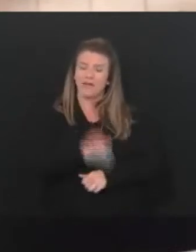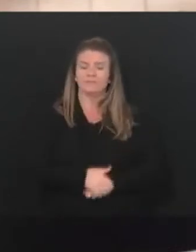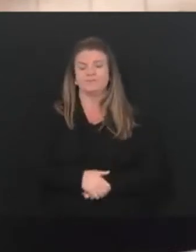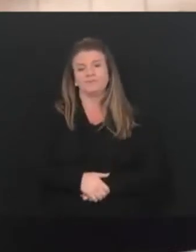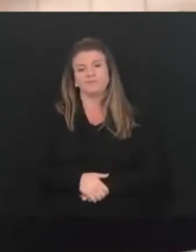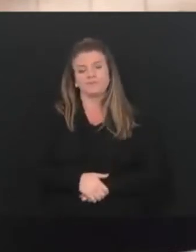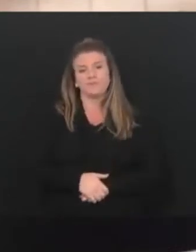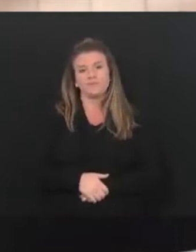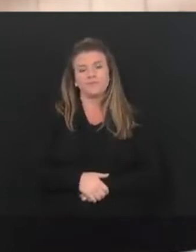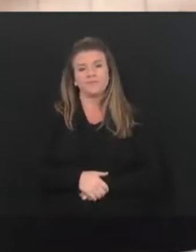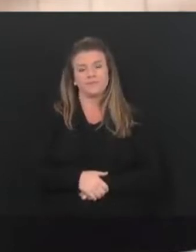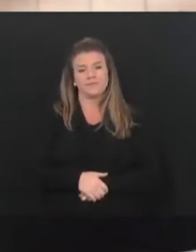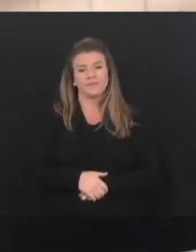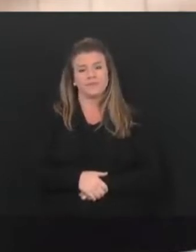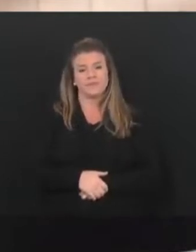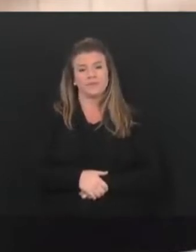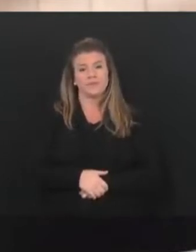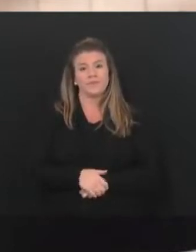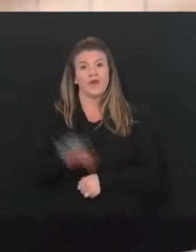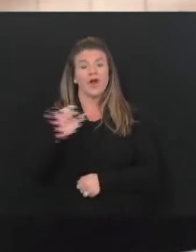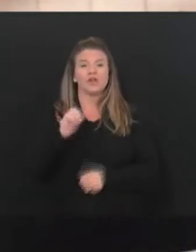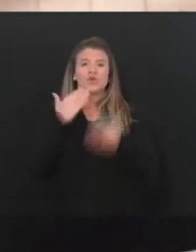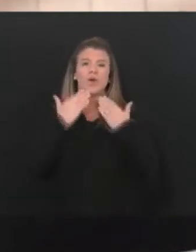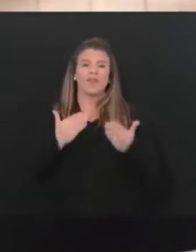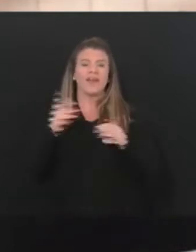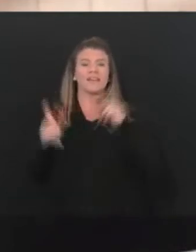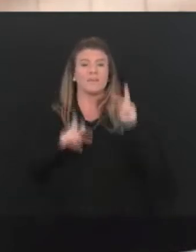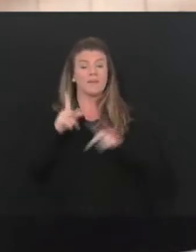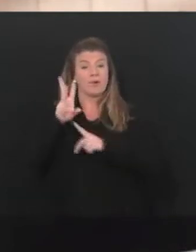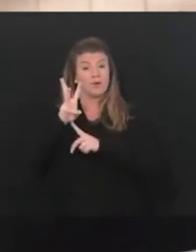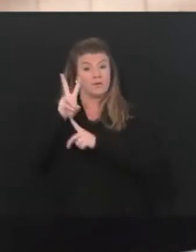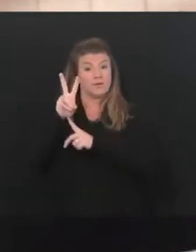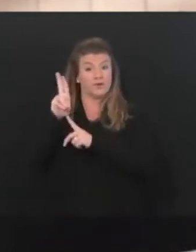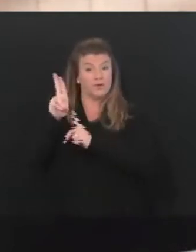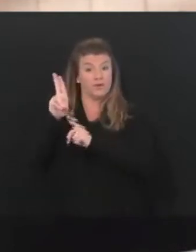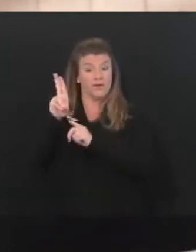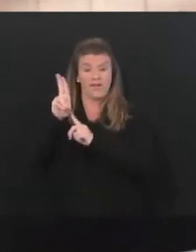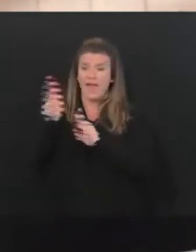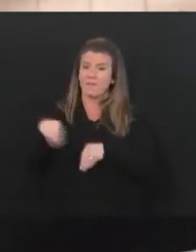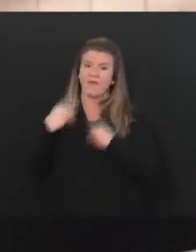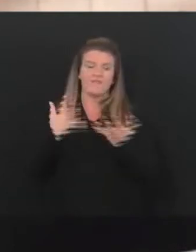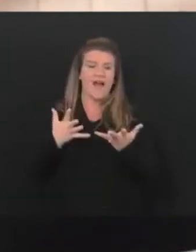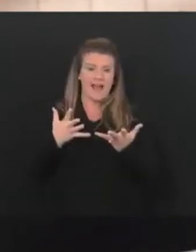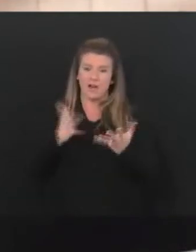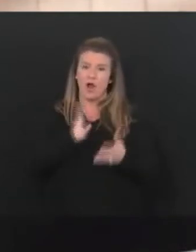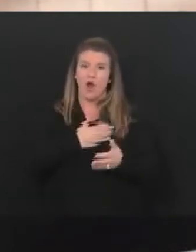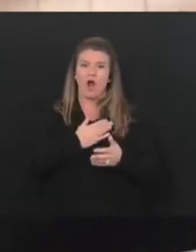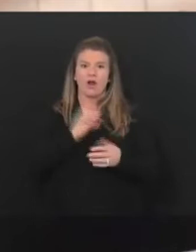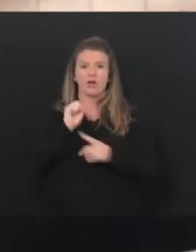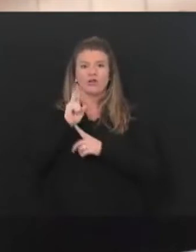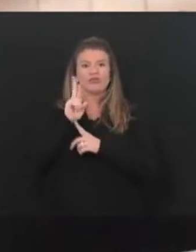THAT CAPABILITY GOING AS WELL AS TRAINING ADDITIONAL PERSONNEL. ALSO WANT TO PAY PARTICULAR TRIBUTE TO THE FOLKS AT WEST